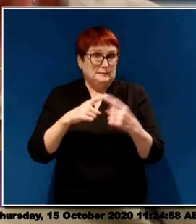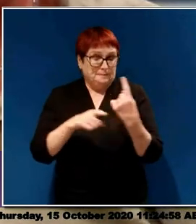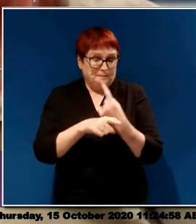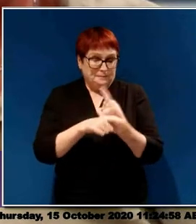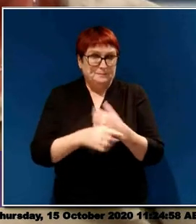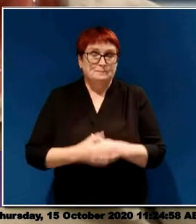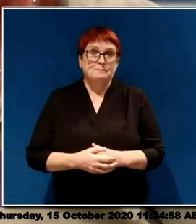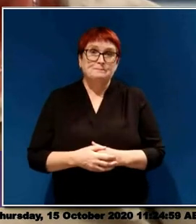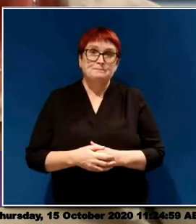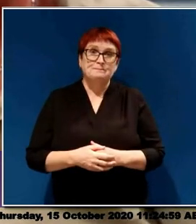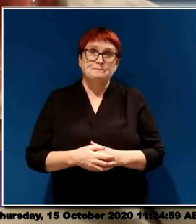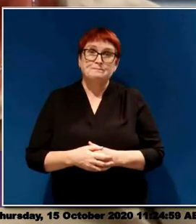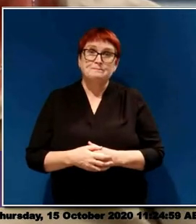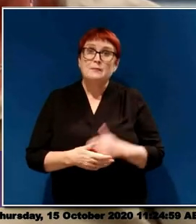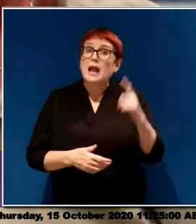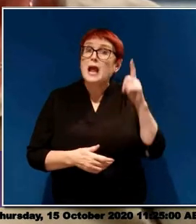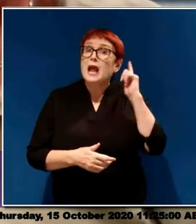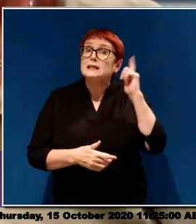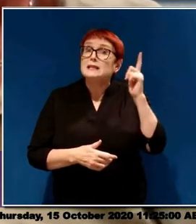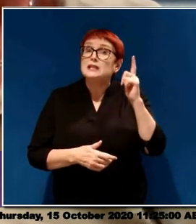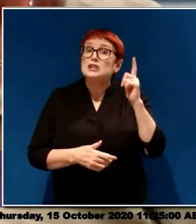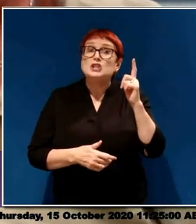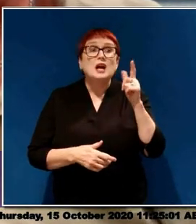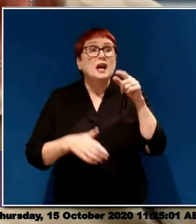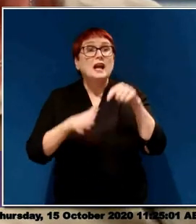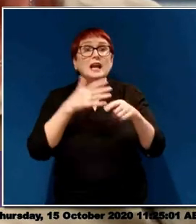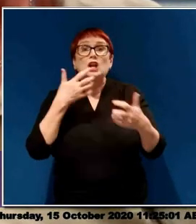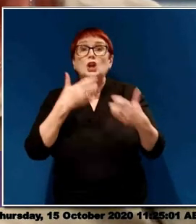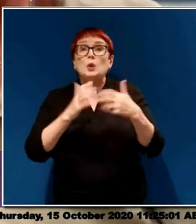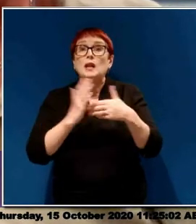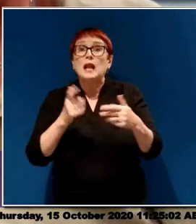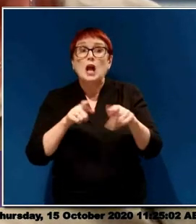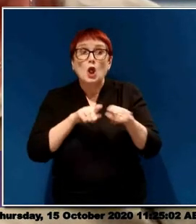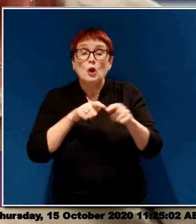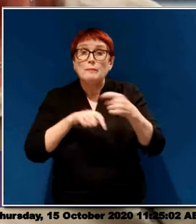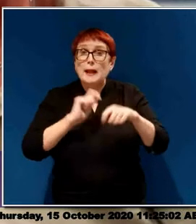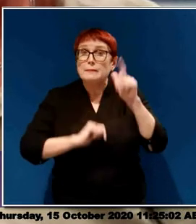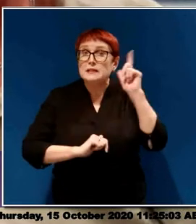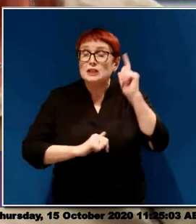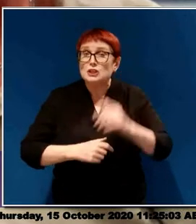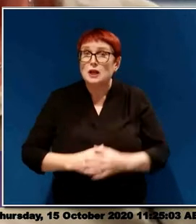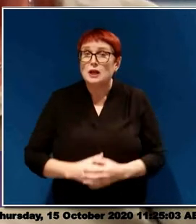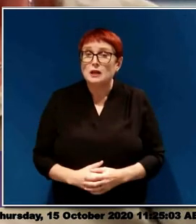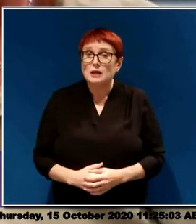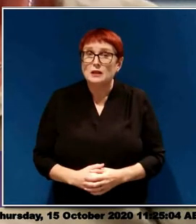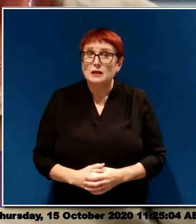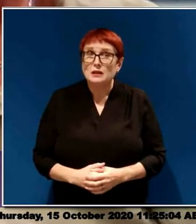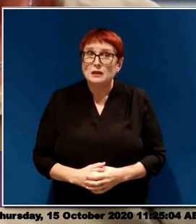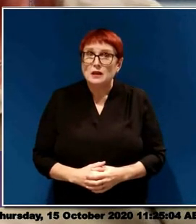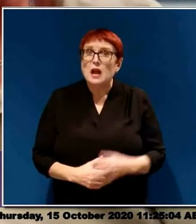that are in university now need to know what an effect they have on kids.